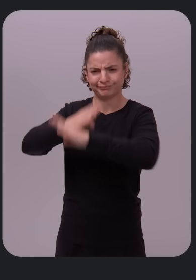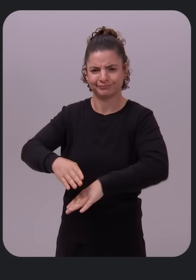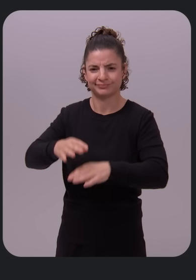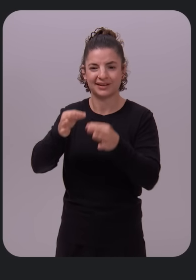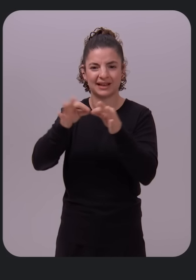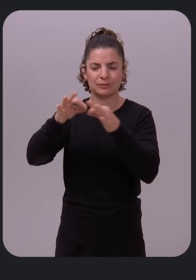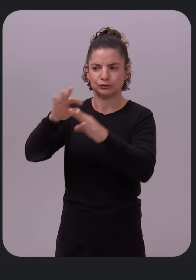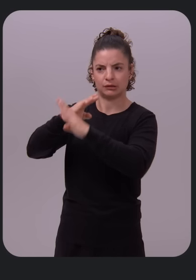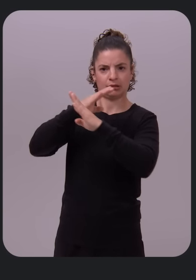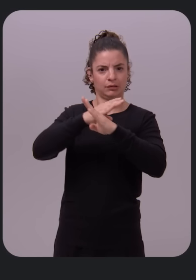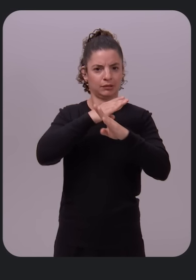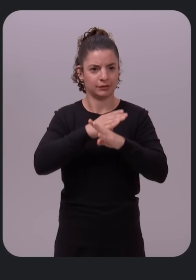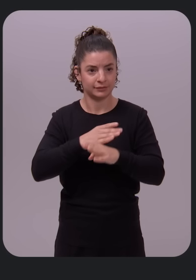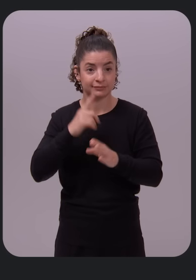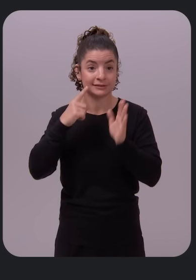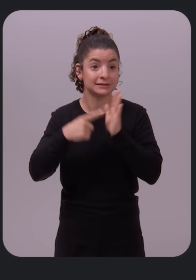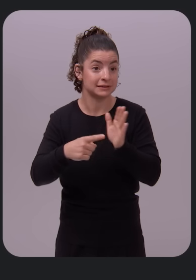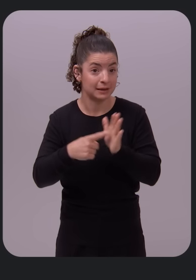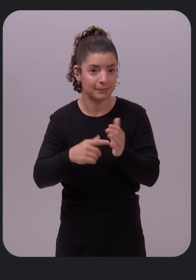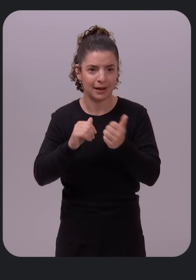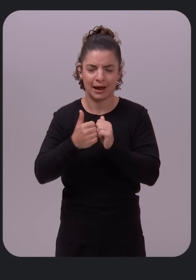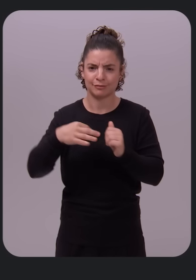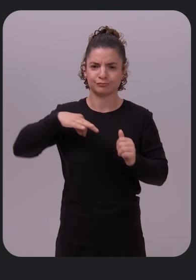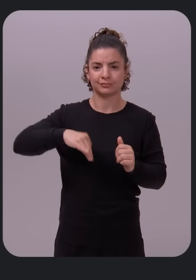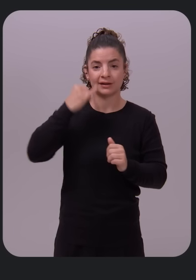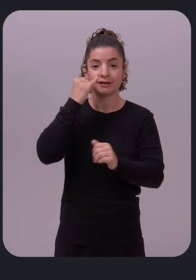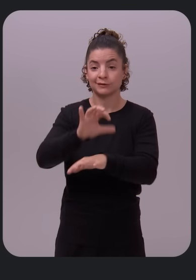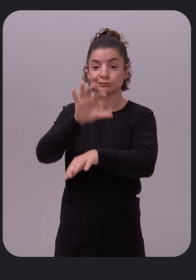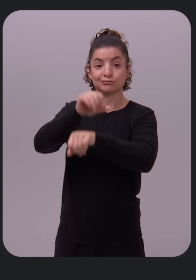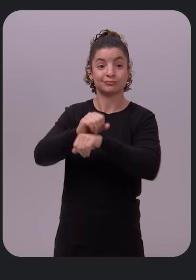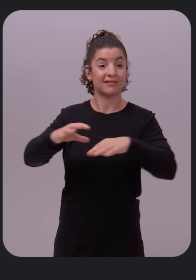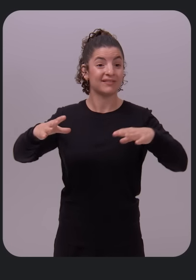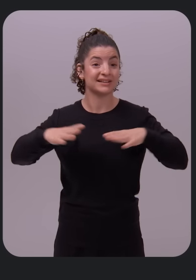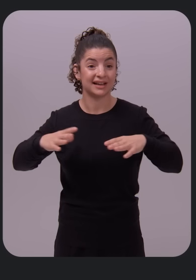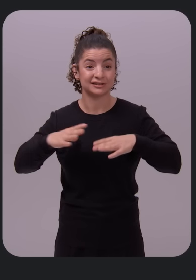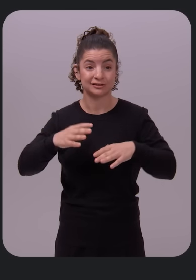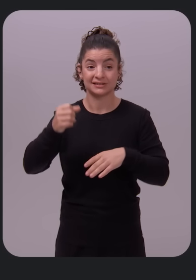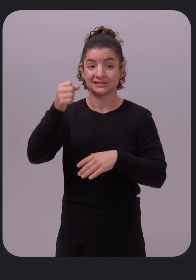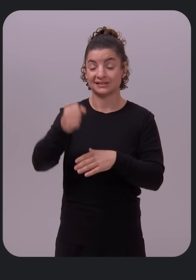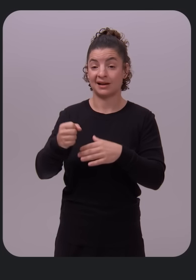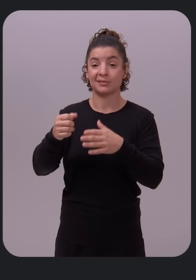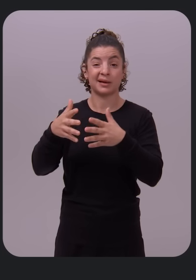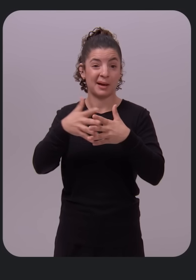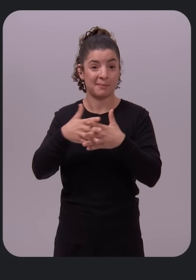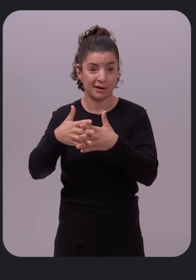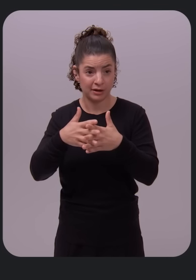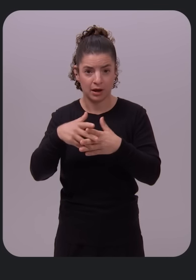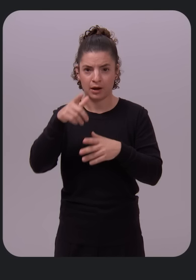Here's an example of how this could be useful when booking a vacation rental in South America,